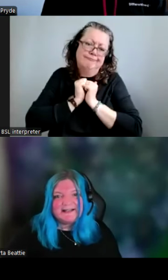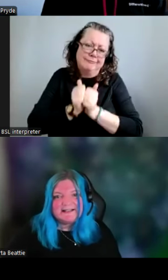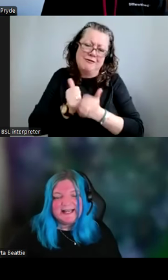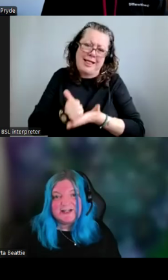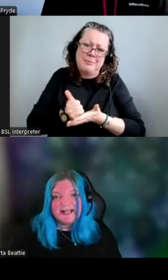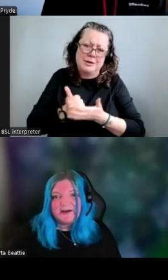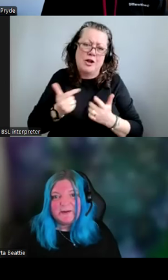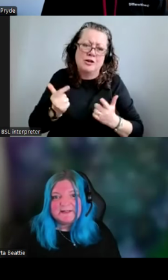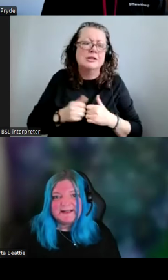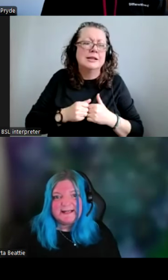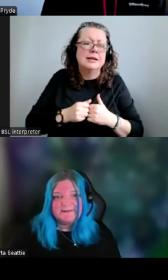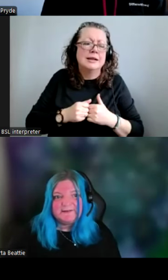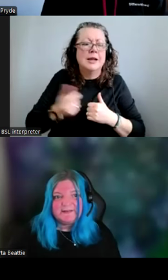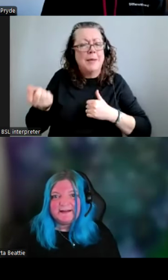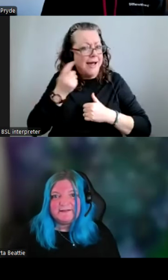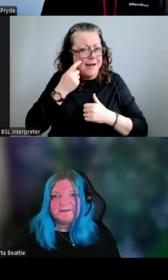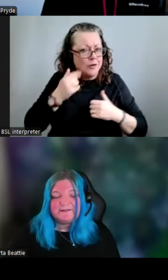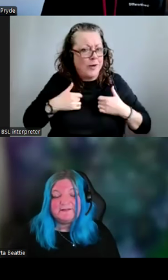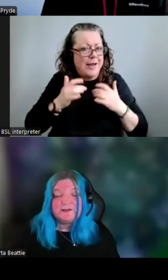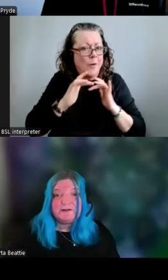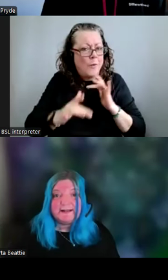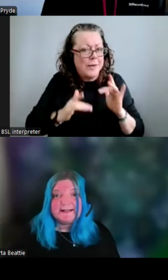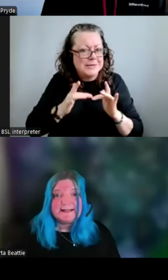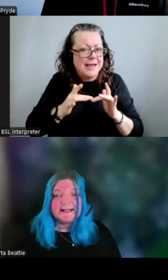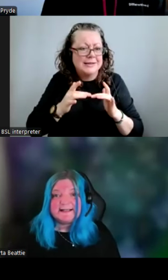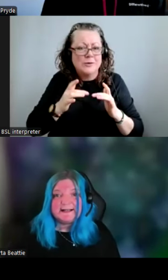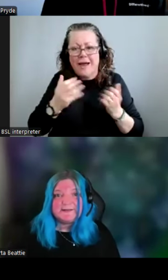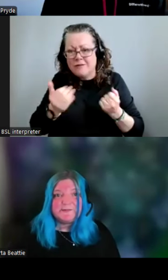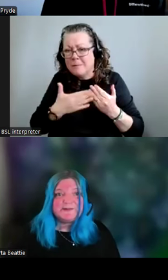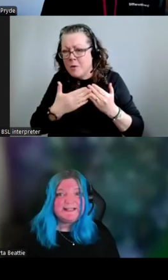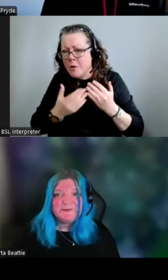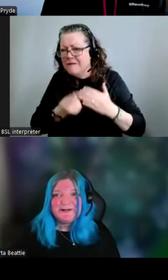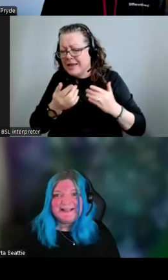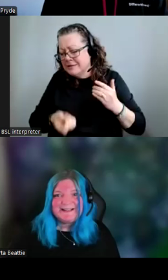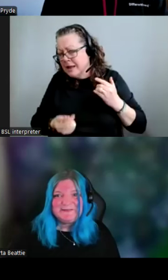Yes, check out our website for future events, and we'll see you all again soon.